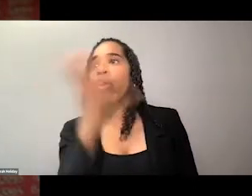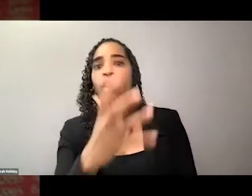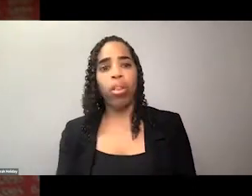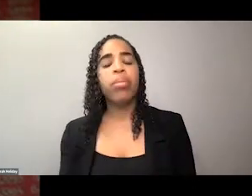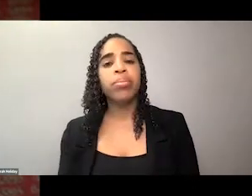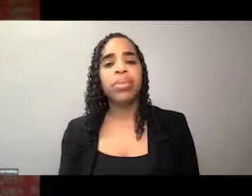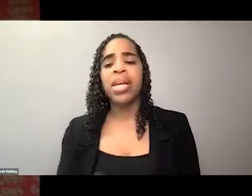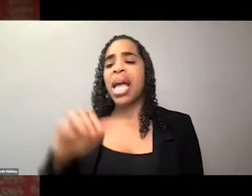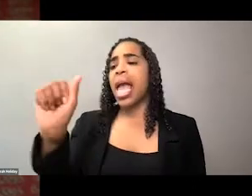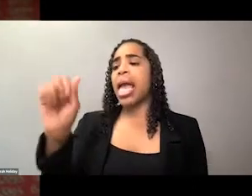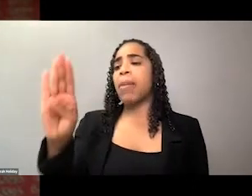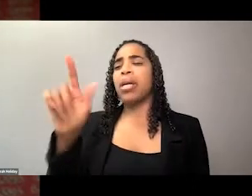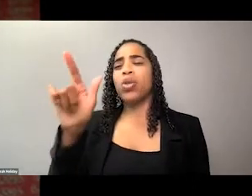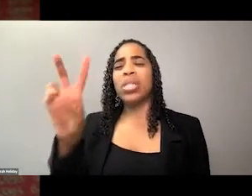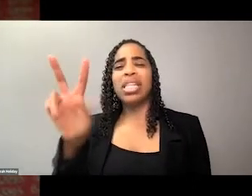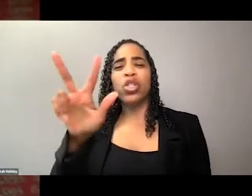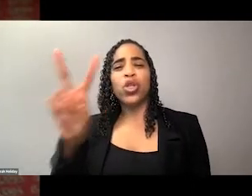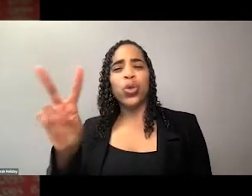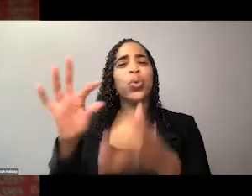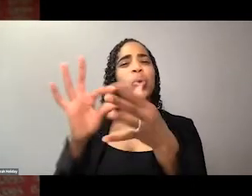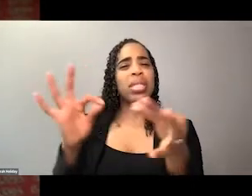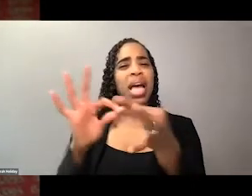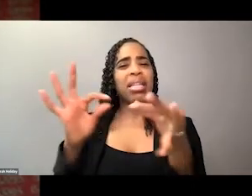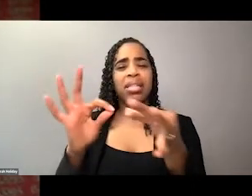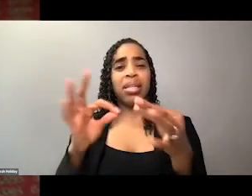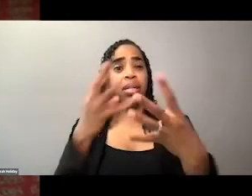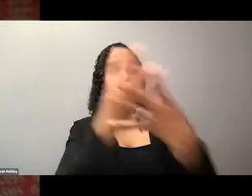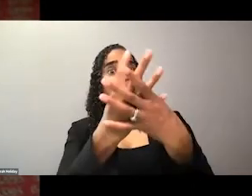AB 2632 provides a clear definition of what constitutes solitary confinement